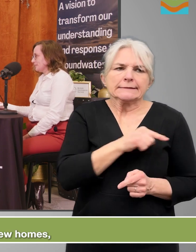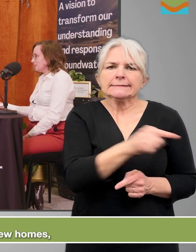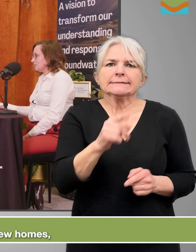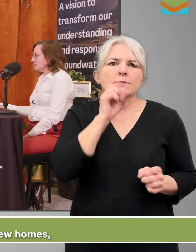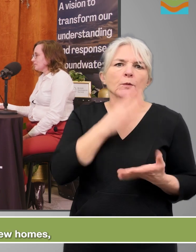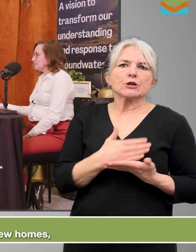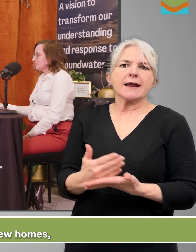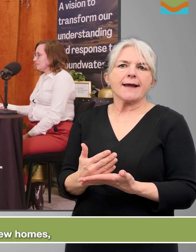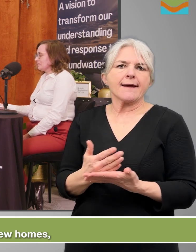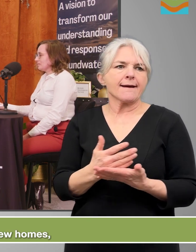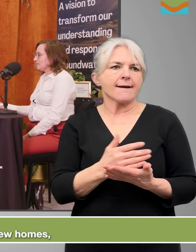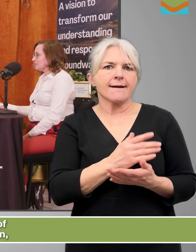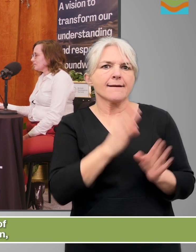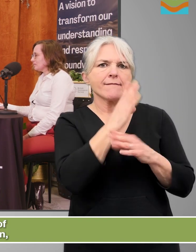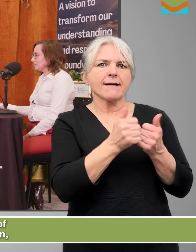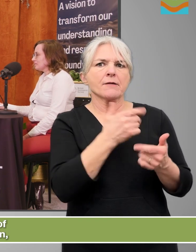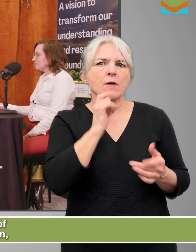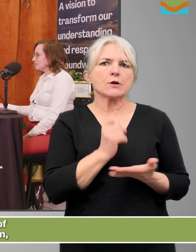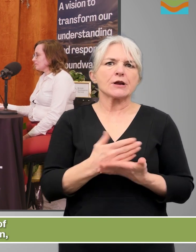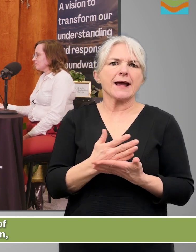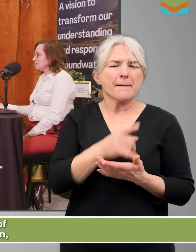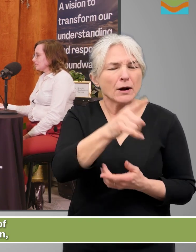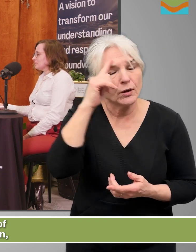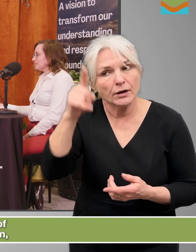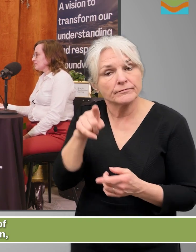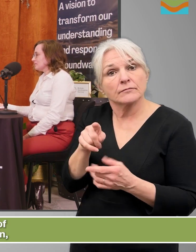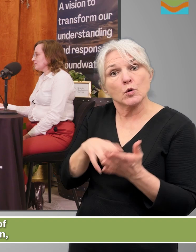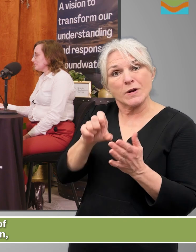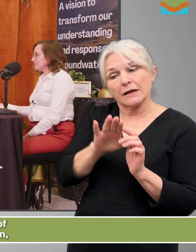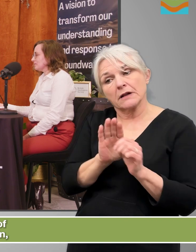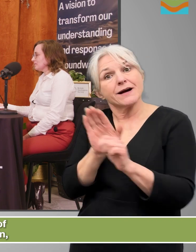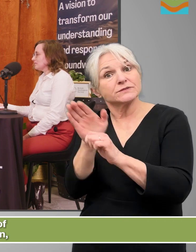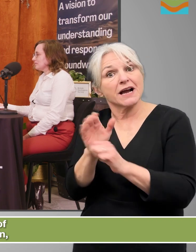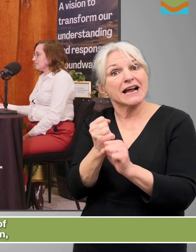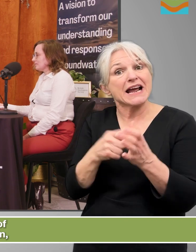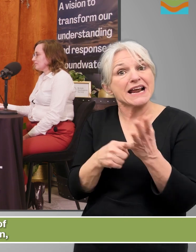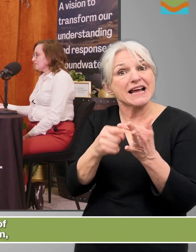Gateshead, look at a number of new homes, think about the amount of new data that will come in,